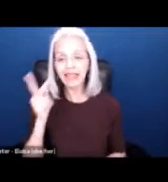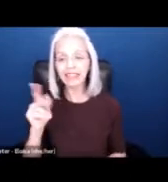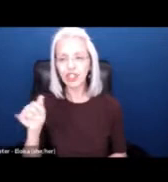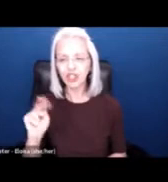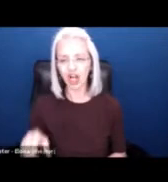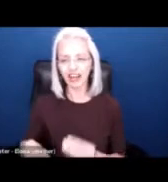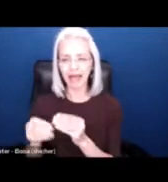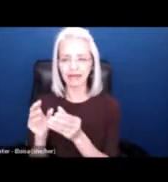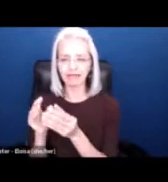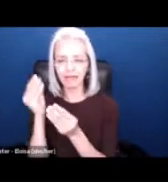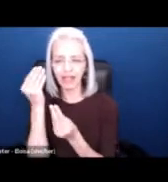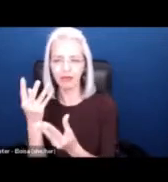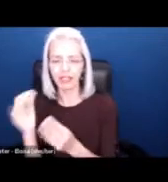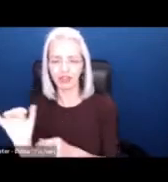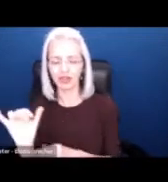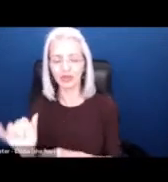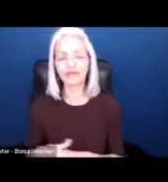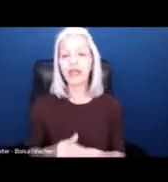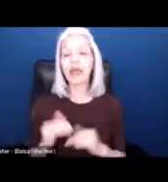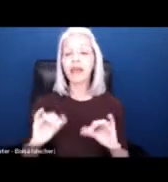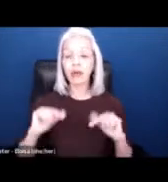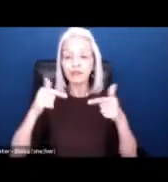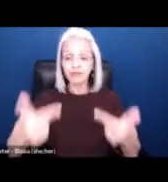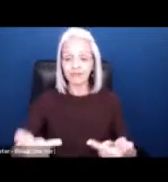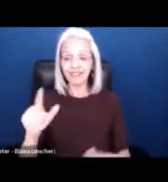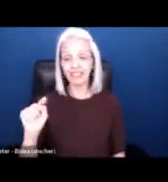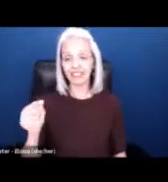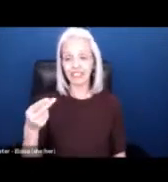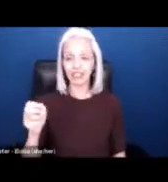doing that. All right, I'm going to turn it over to you Thomasine. Thank you. Thomasine Heitkamp: Thanks,